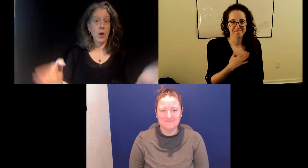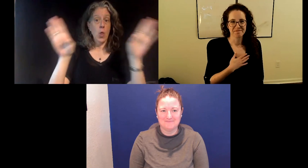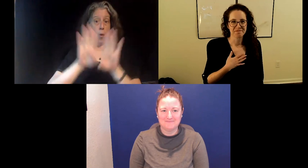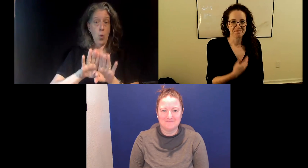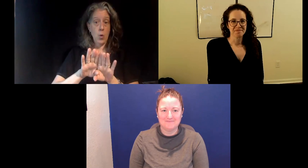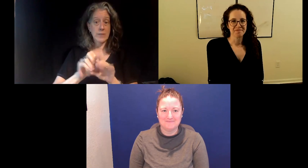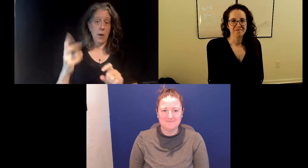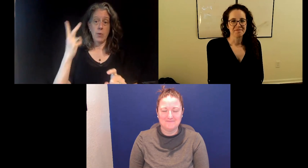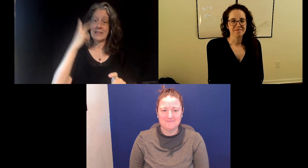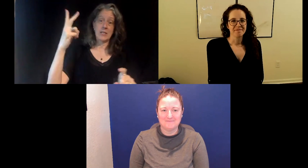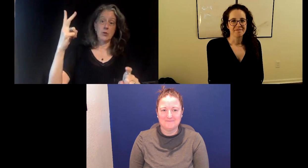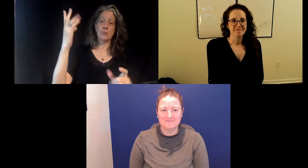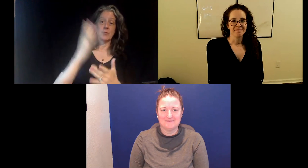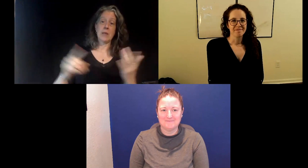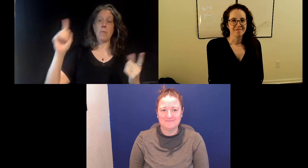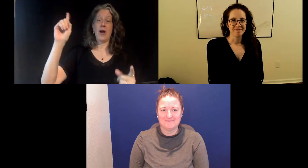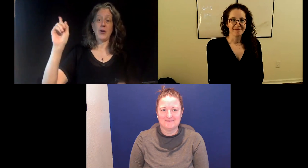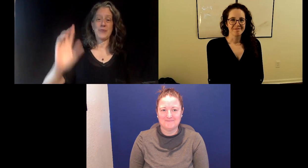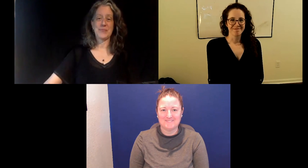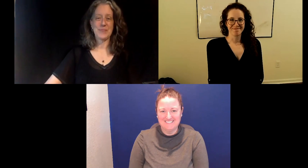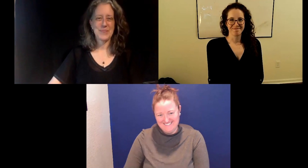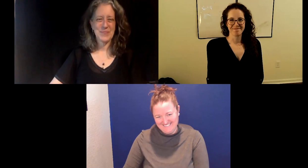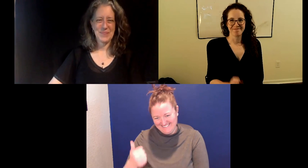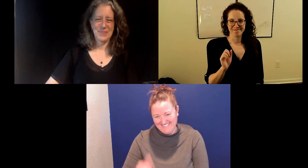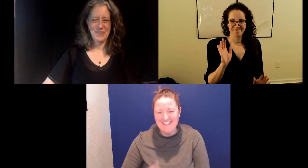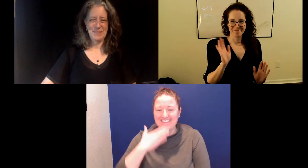thank you and we're going to thank you guys and we'll see you somewhere